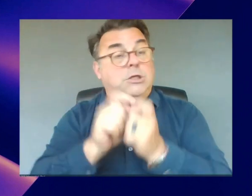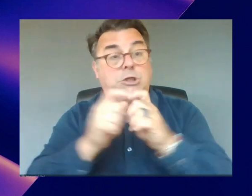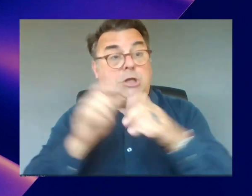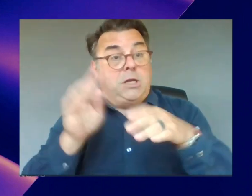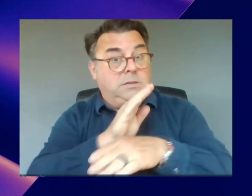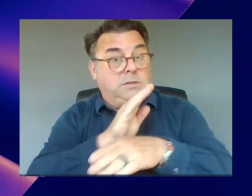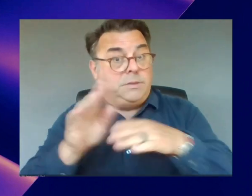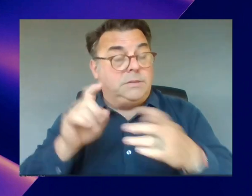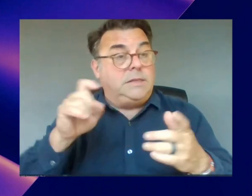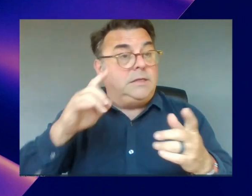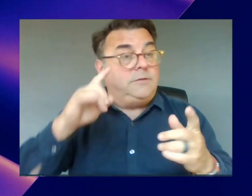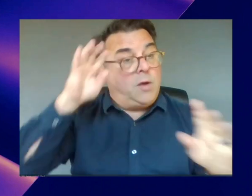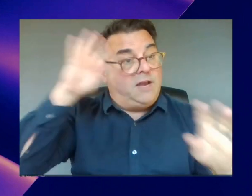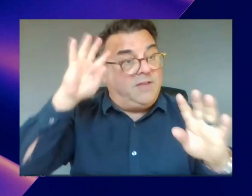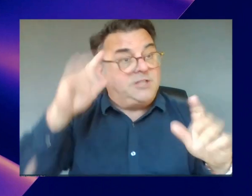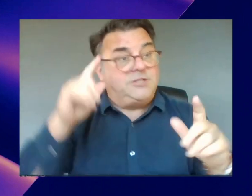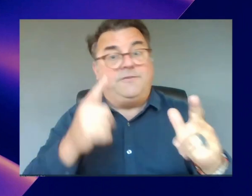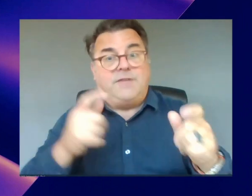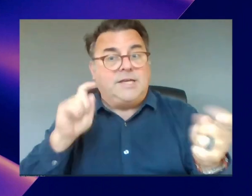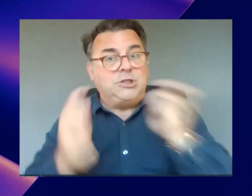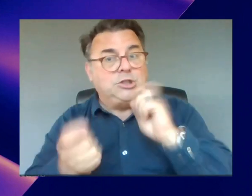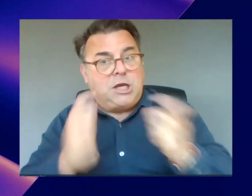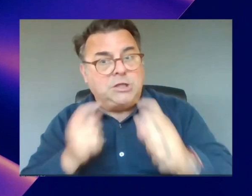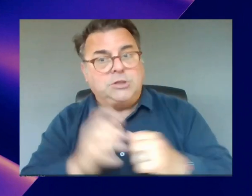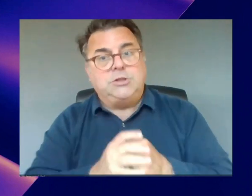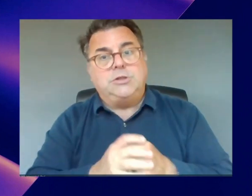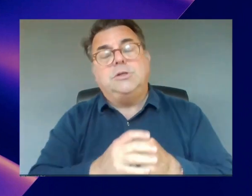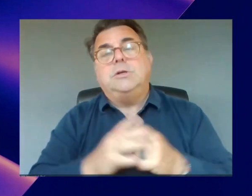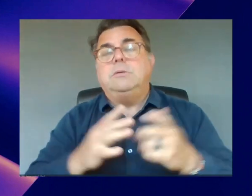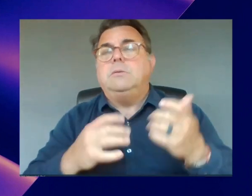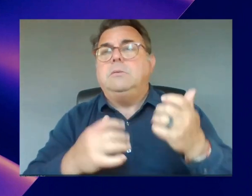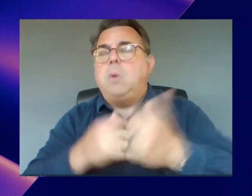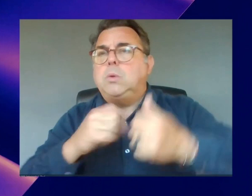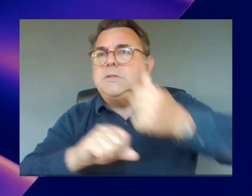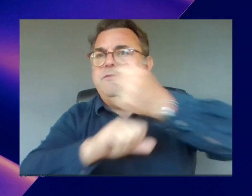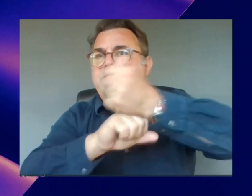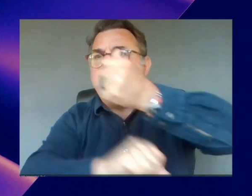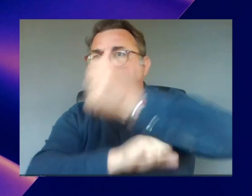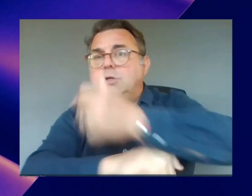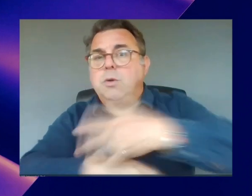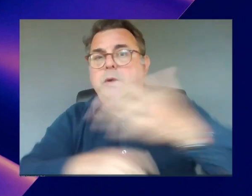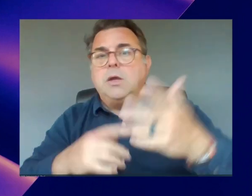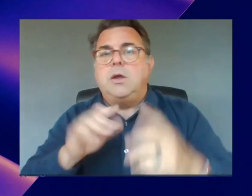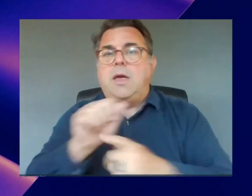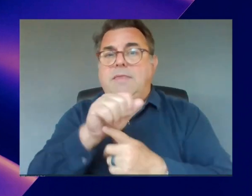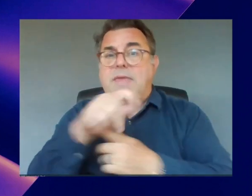to be very fast. It kind of the fundamental thing you wanna make sure is that your application availability is there.